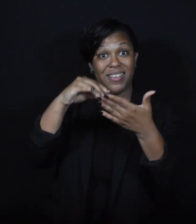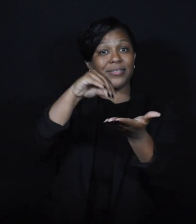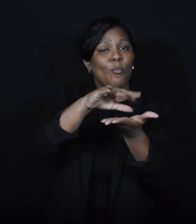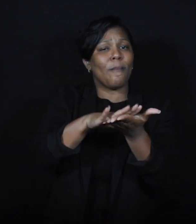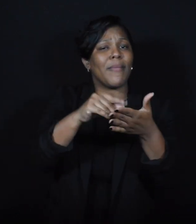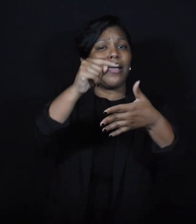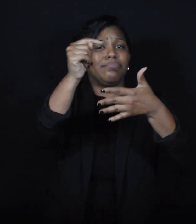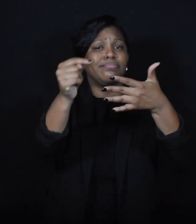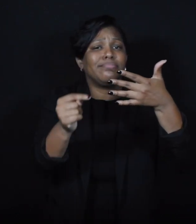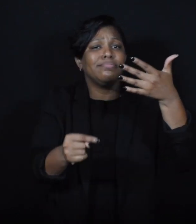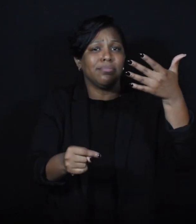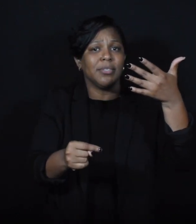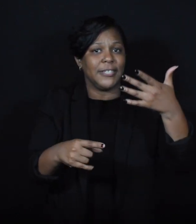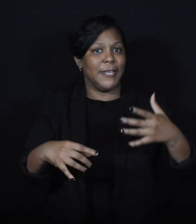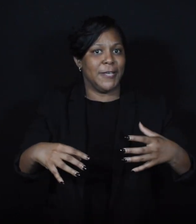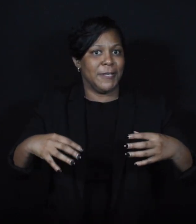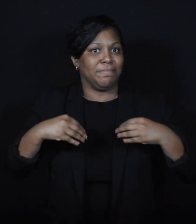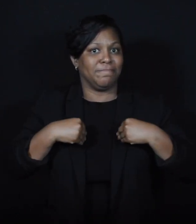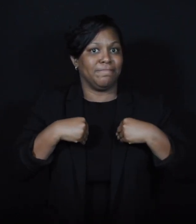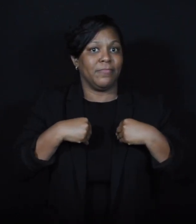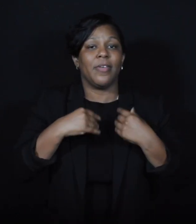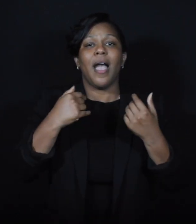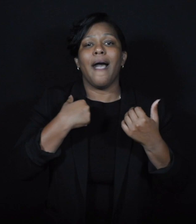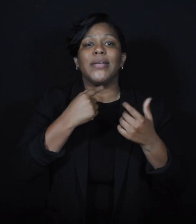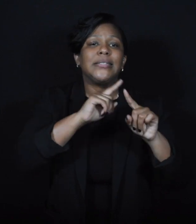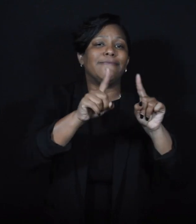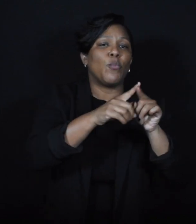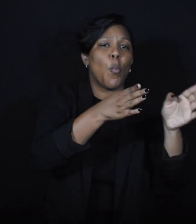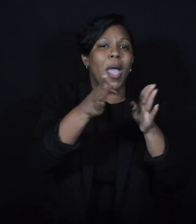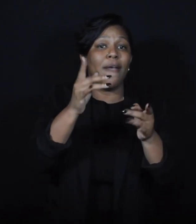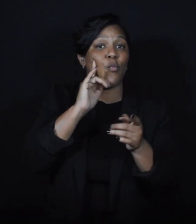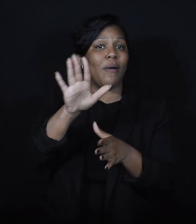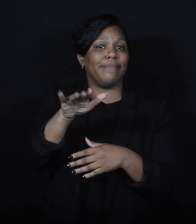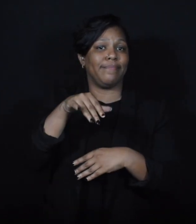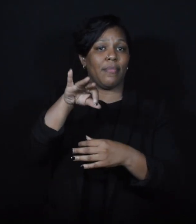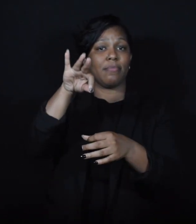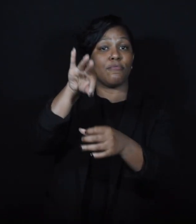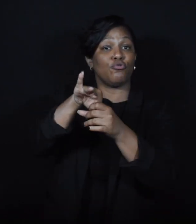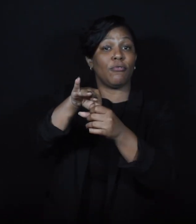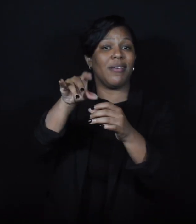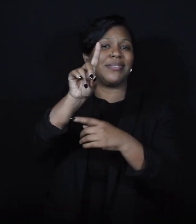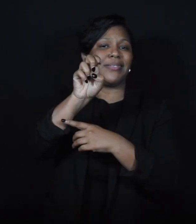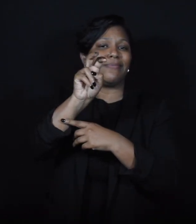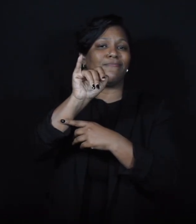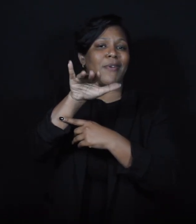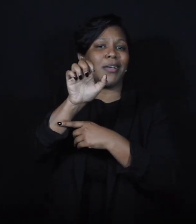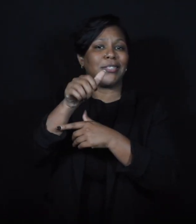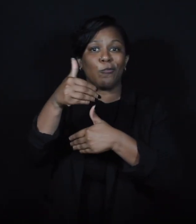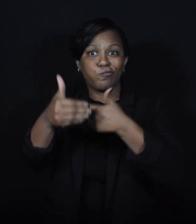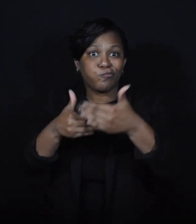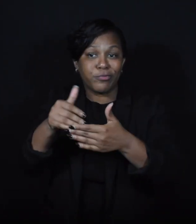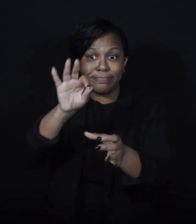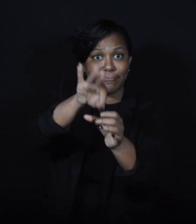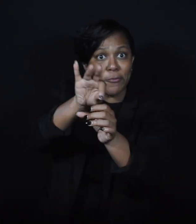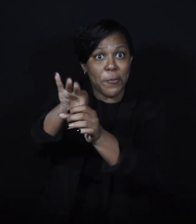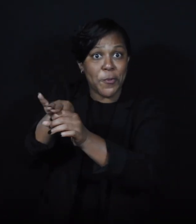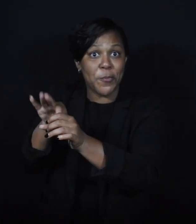Examples of approved documents include the following, and may be shown on an electronic device: